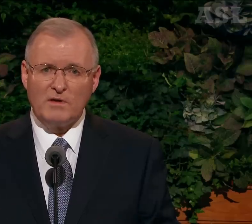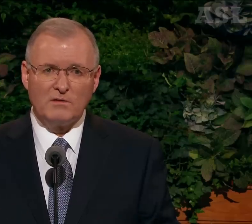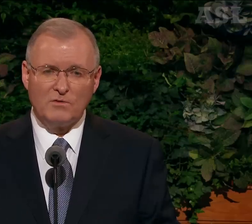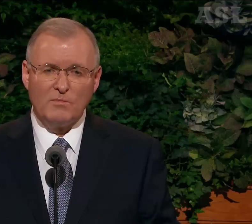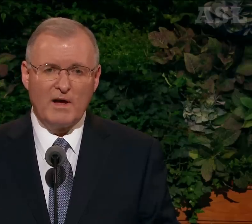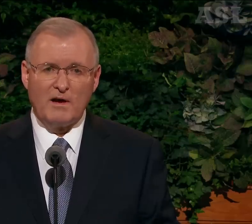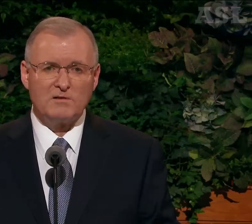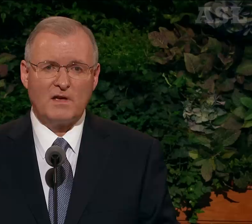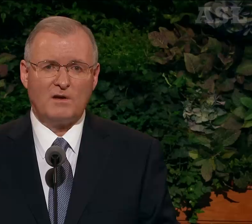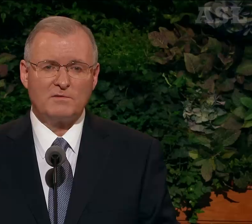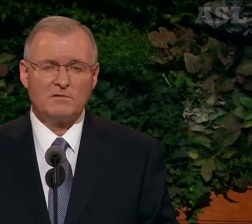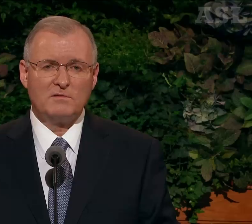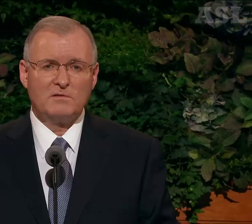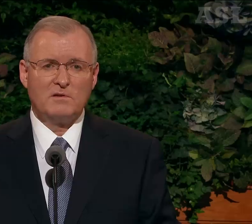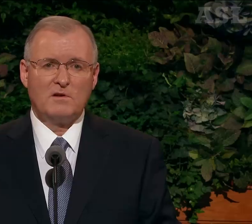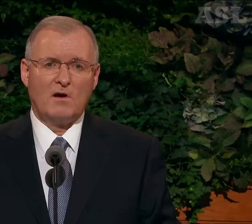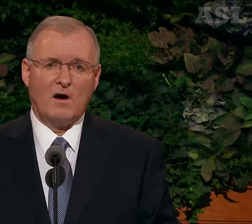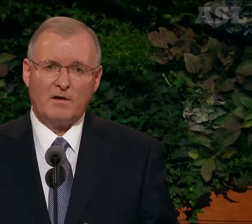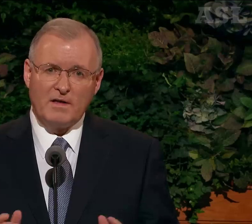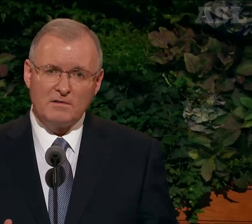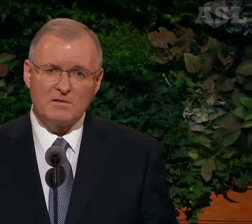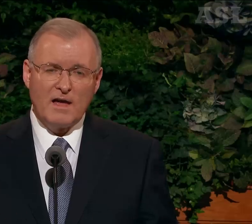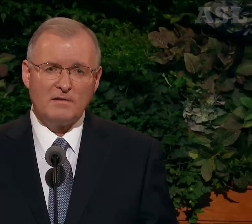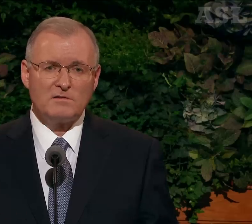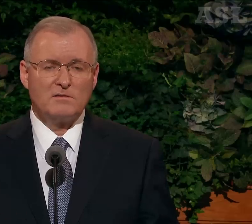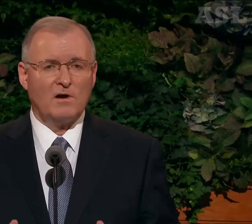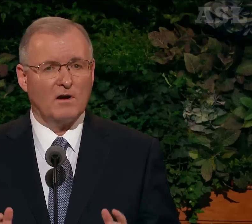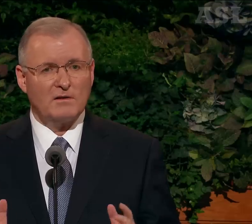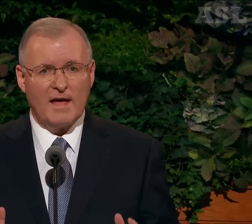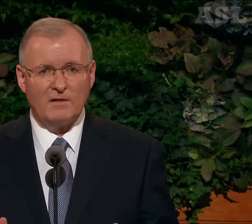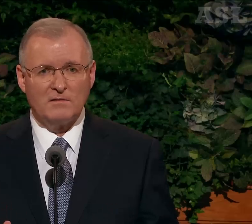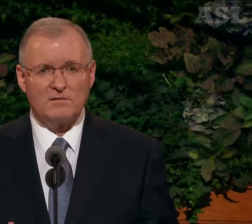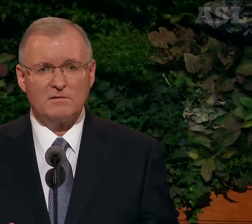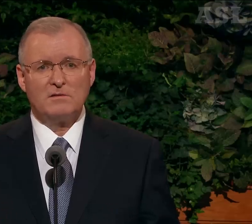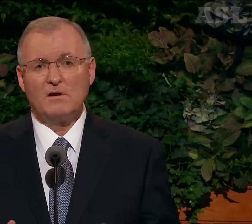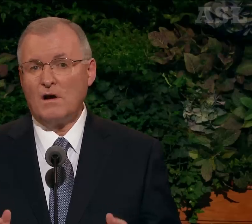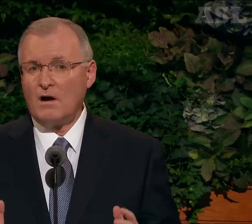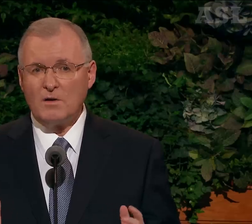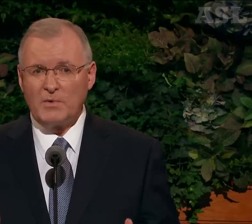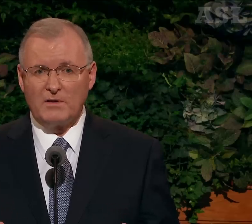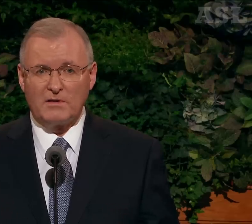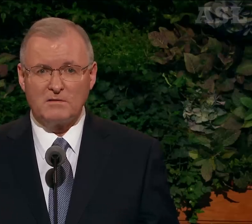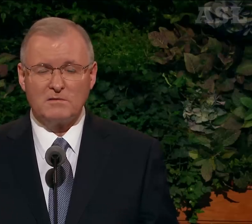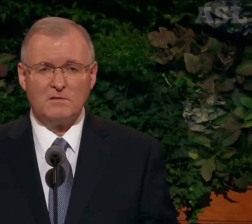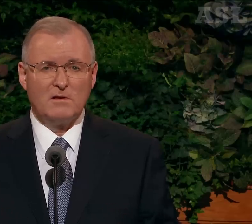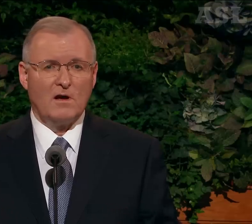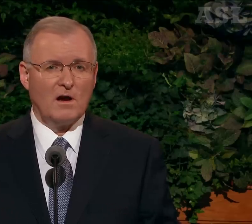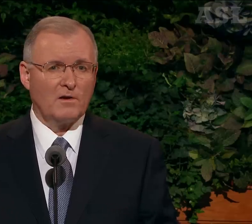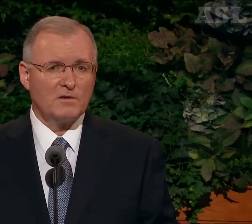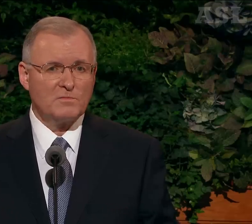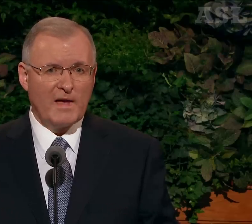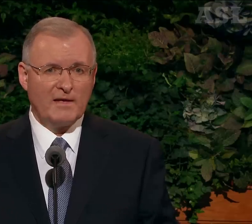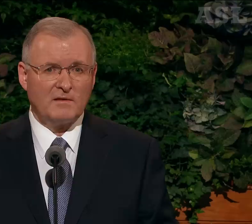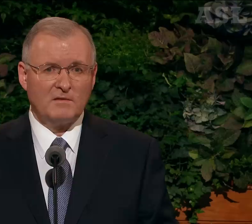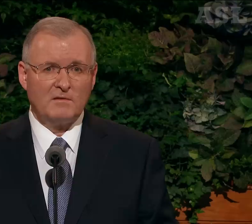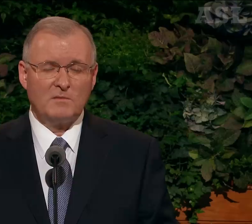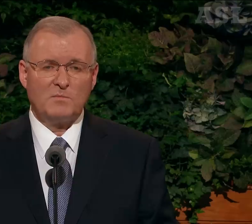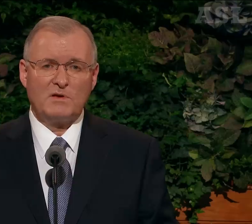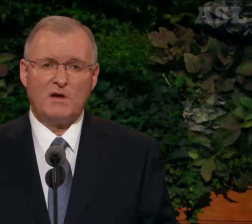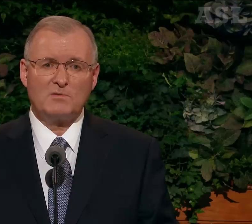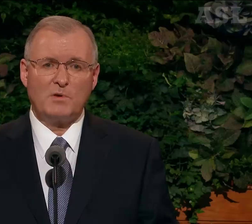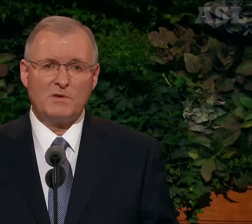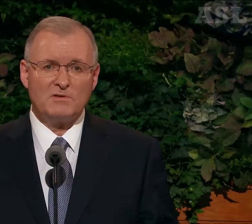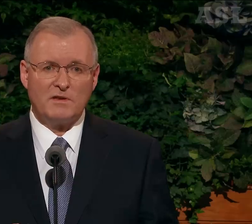FROM GOD--POWER TO DO MORE THAN